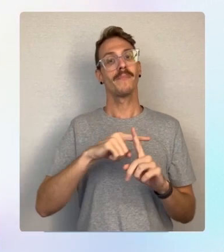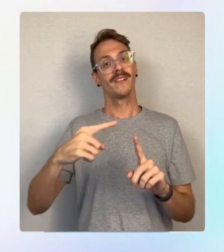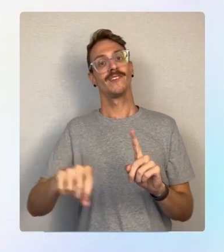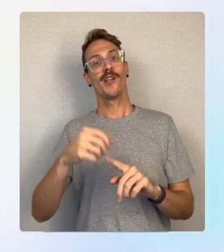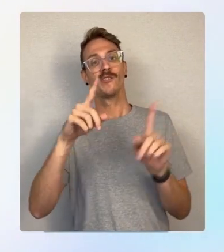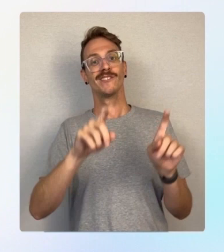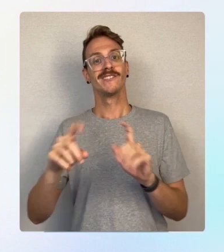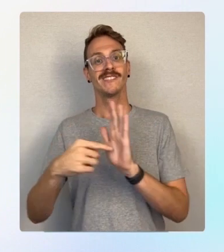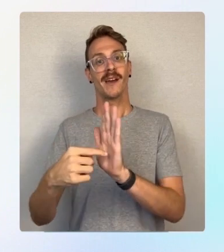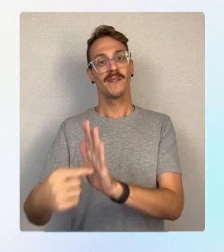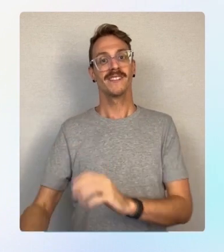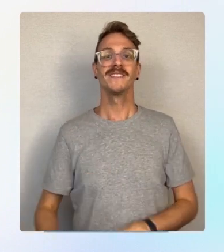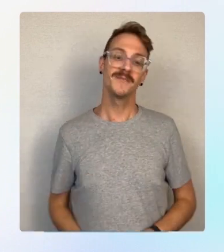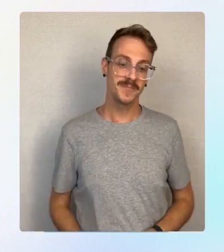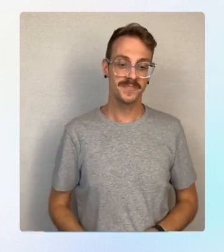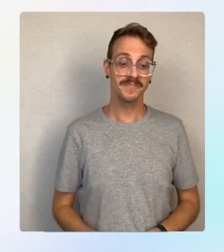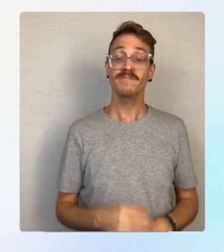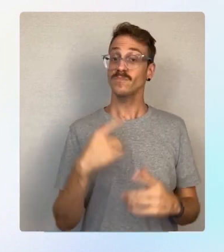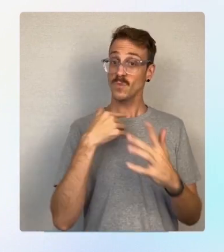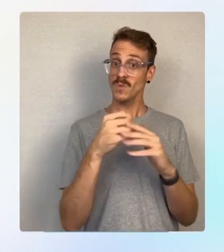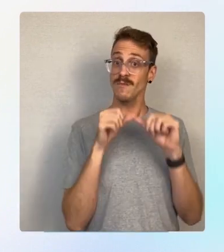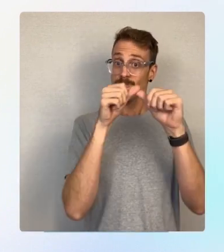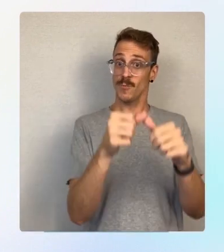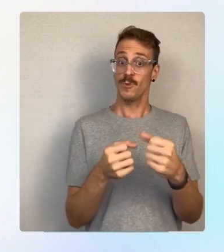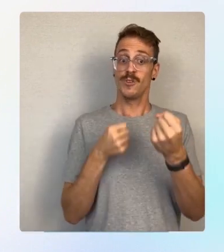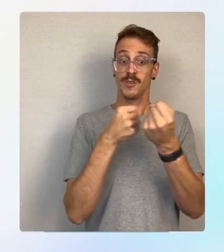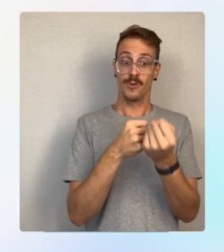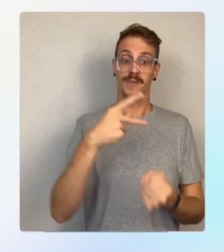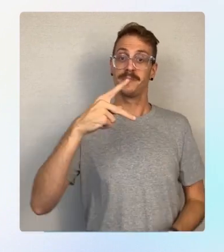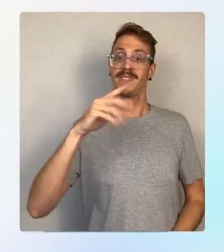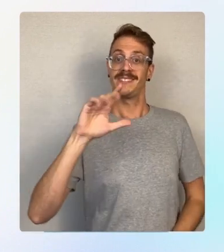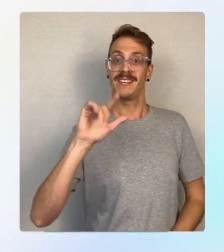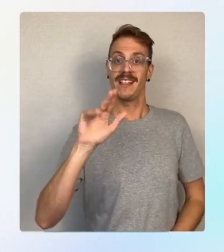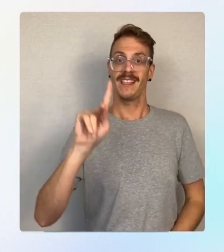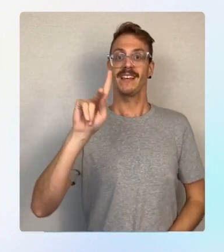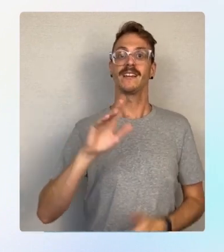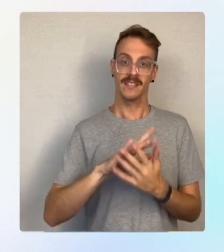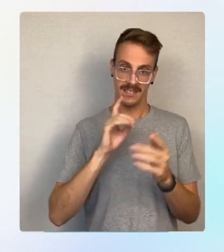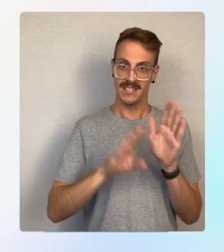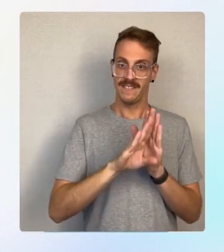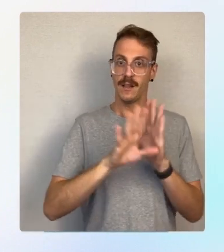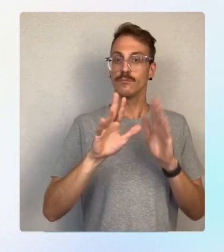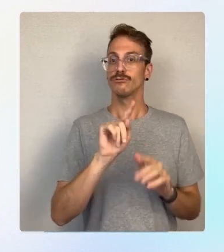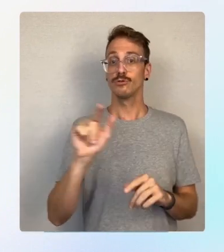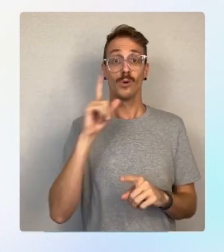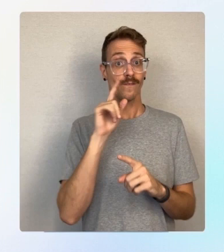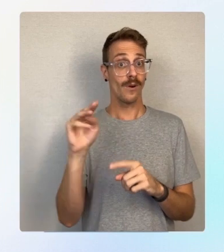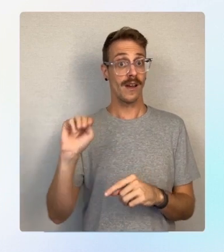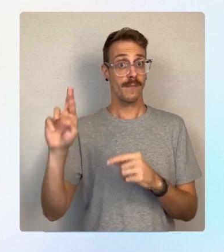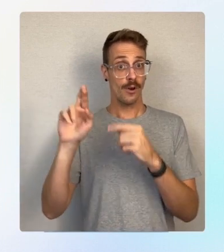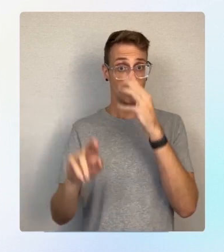And we will continue to support PC Link as a developer tool for Mixed Reality.